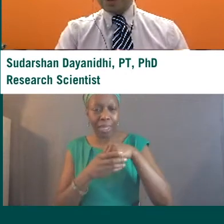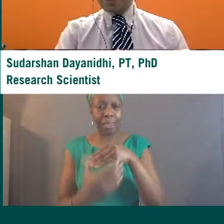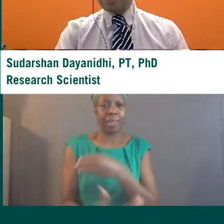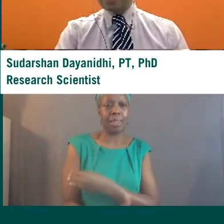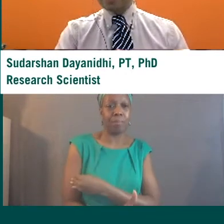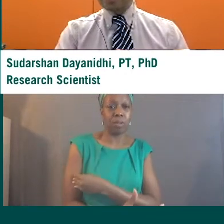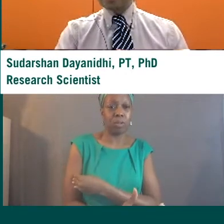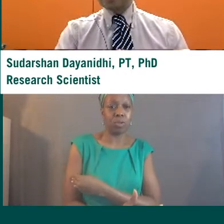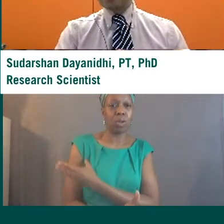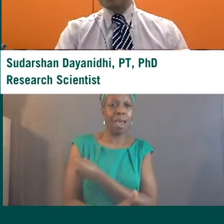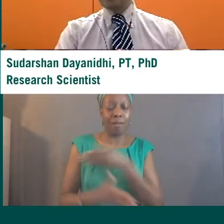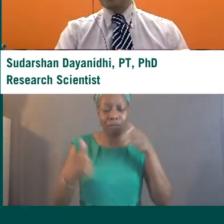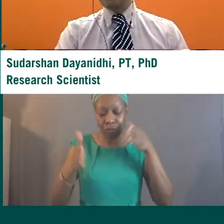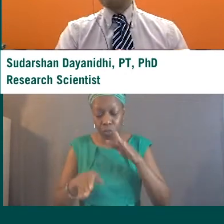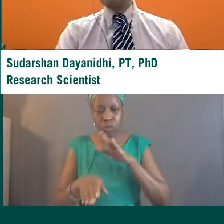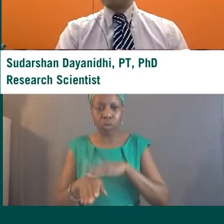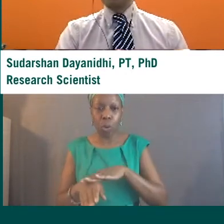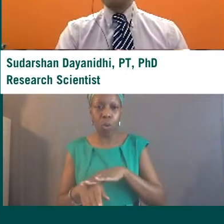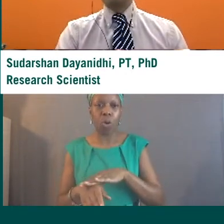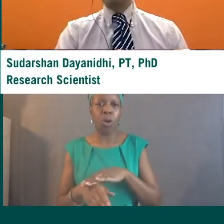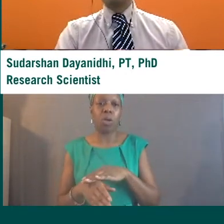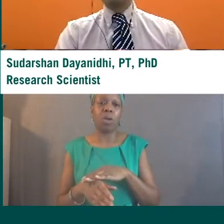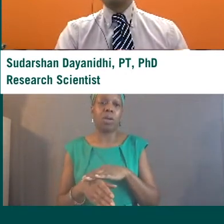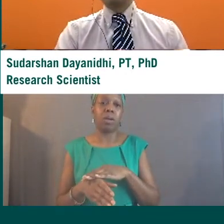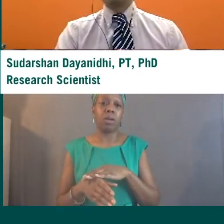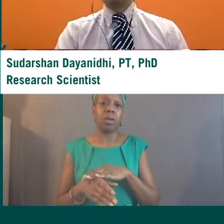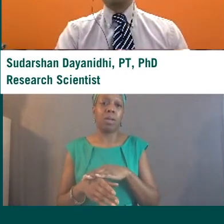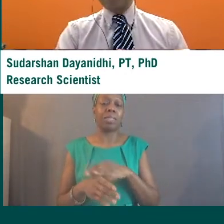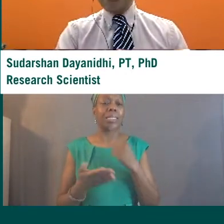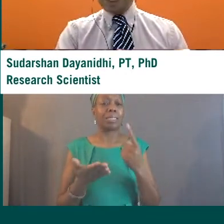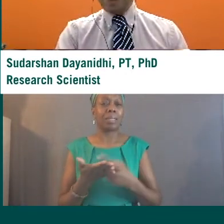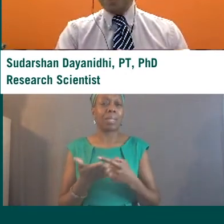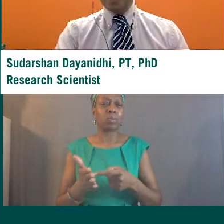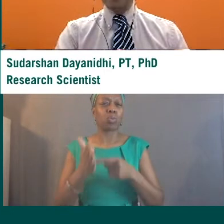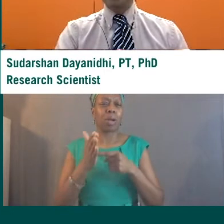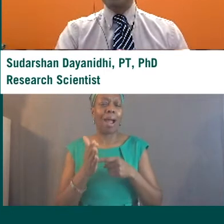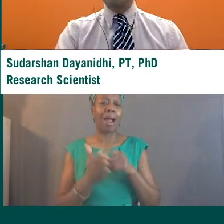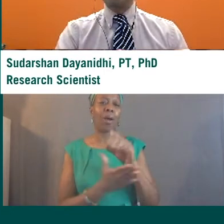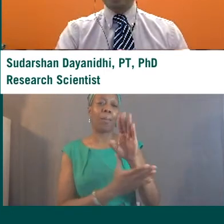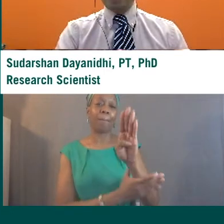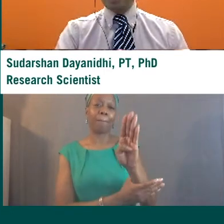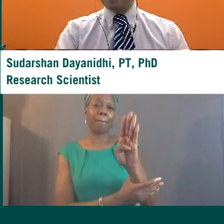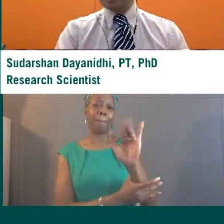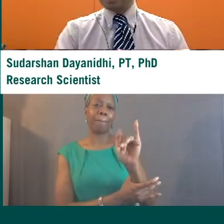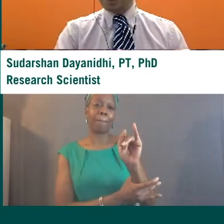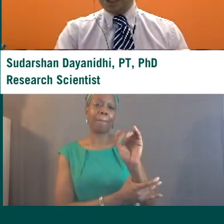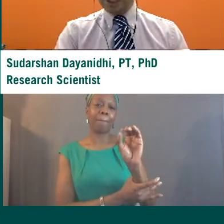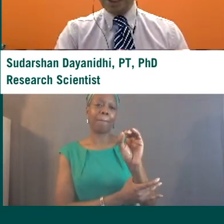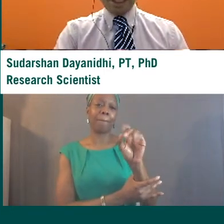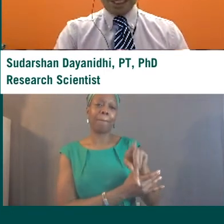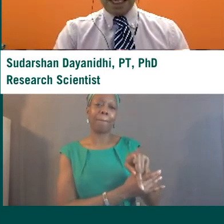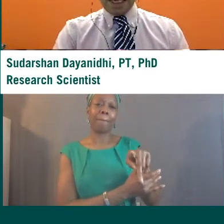are sitting around quiescently meaning that they're not doing anything they're just chilling.